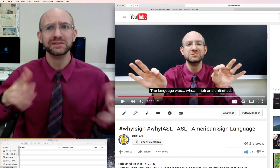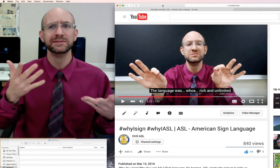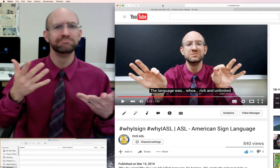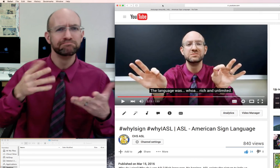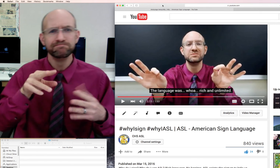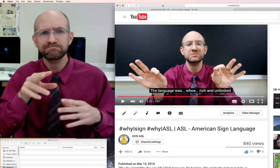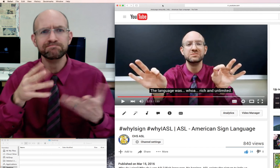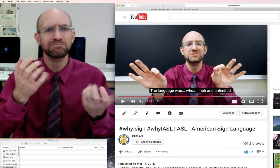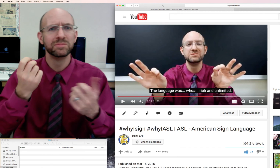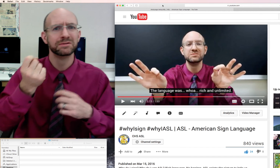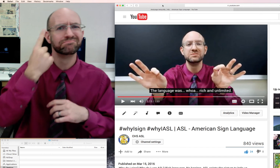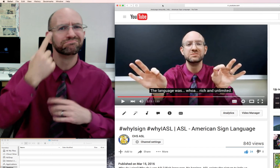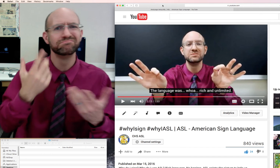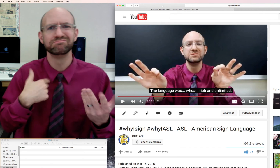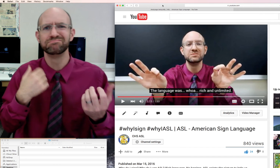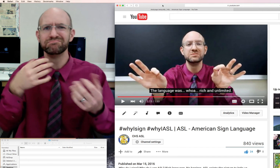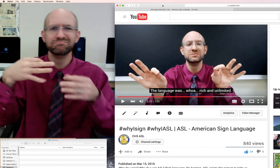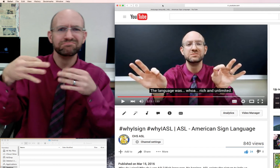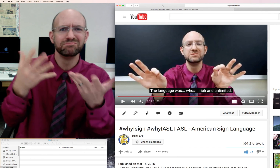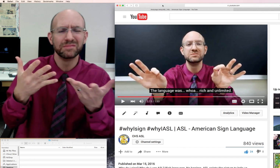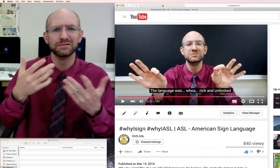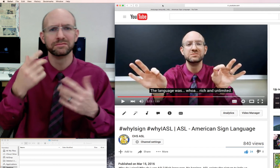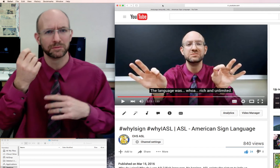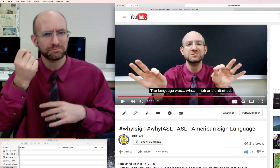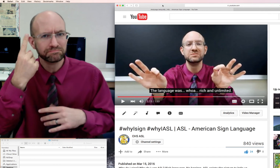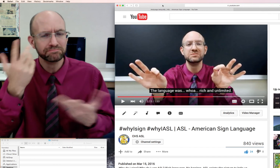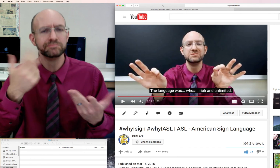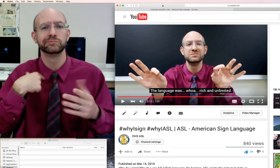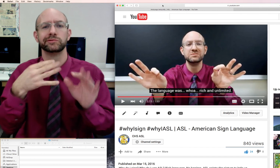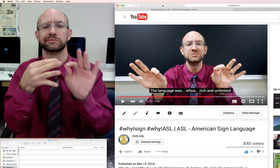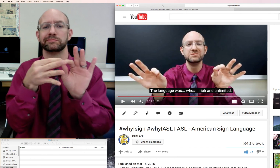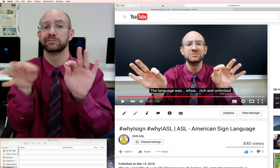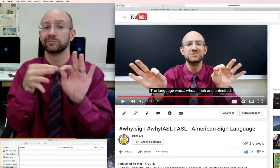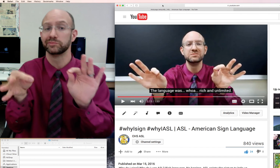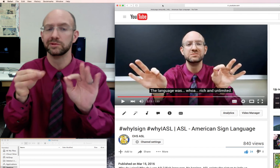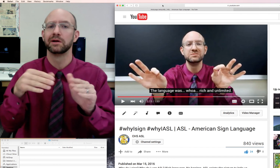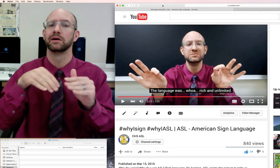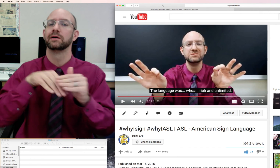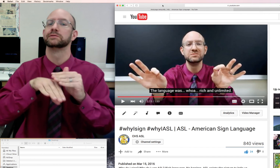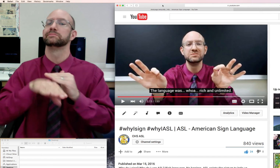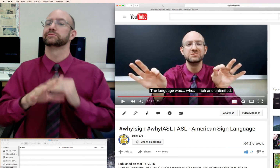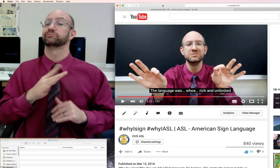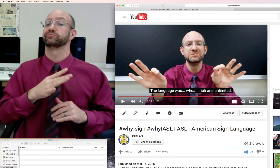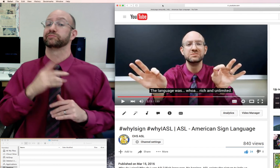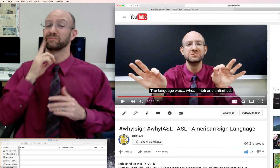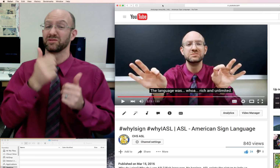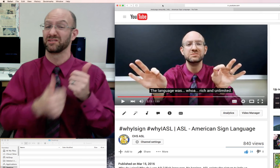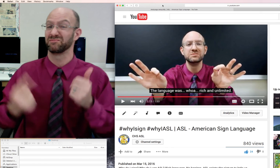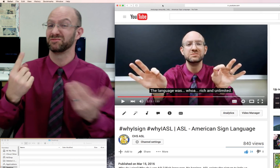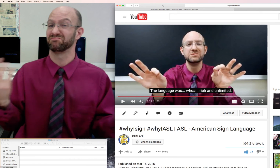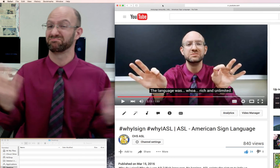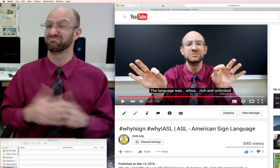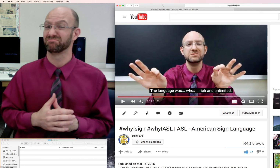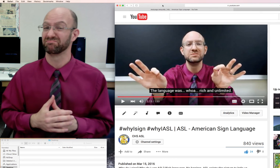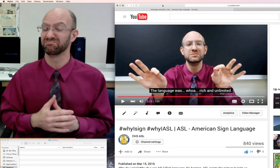would like to understand what I am explaining. They want to understand. With captions, it becomes accessible for everyone, which is neat.